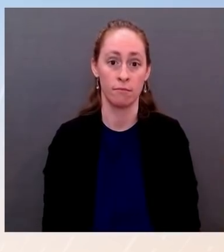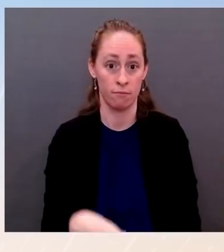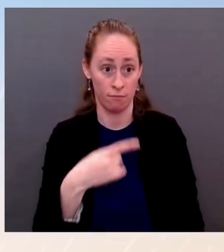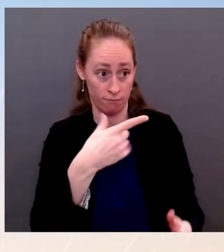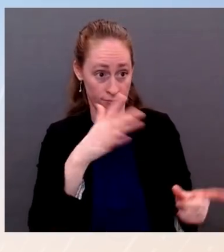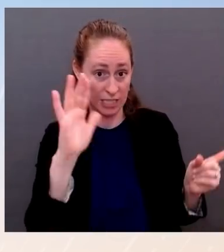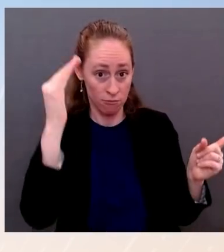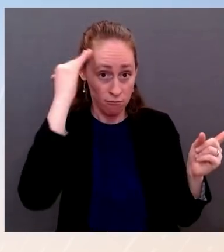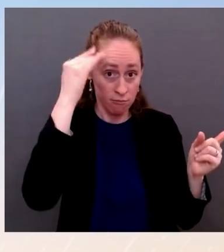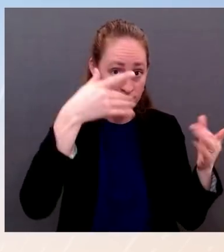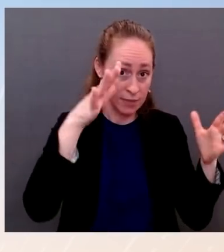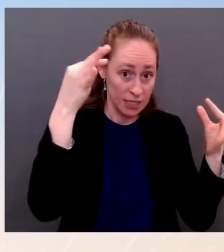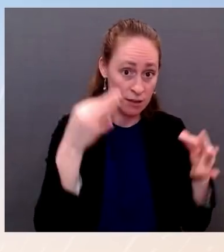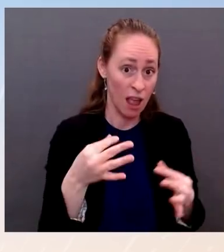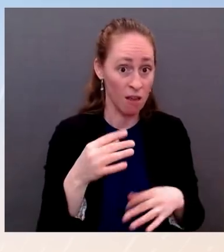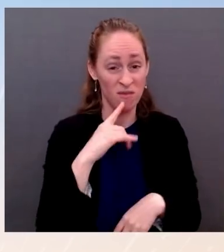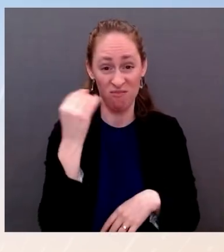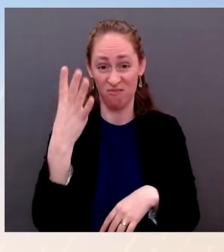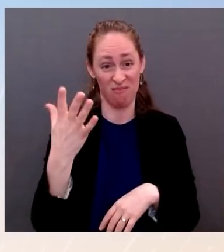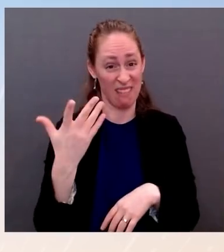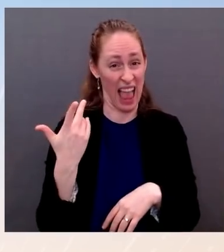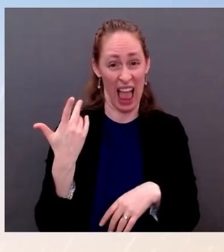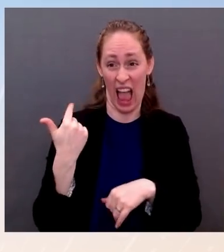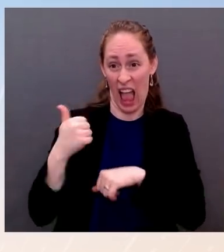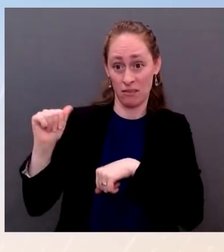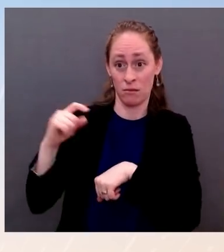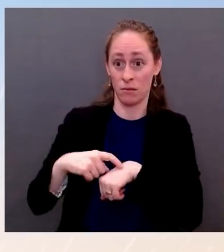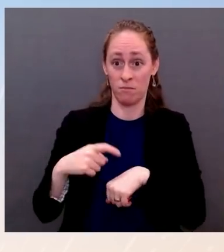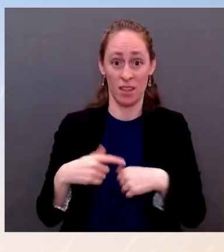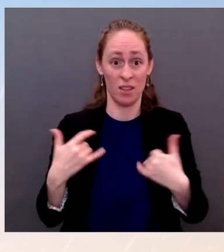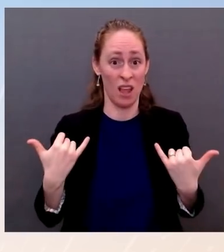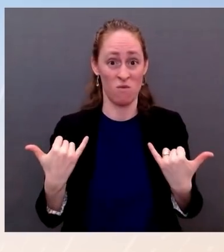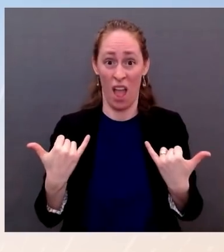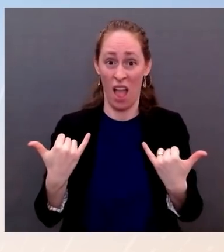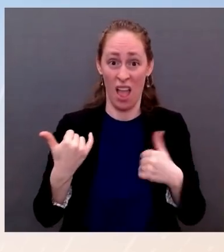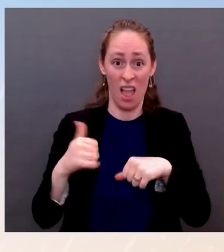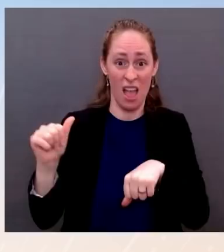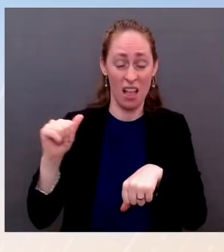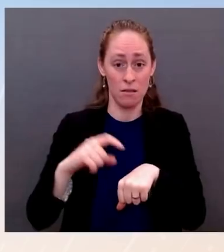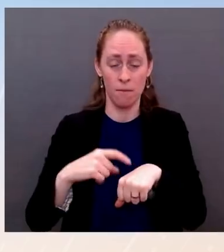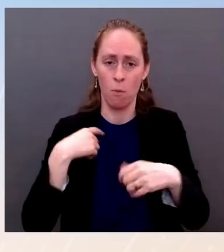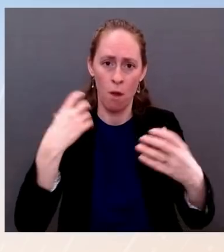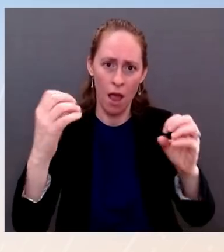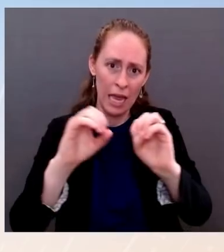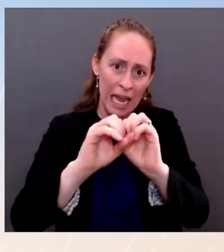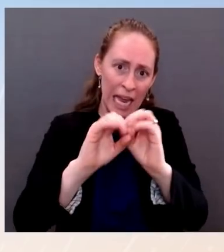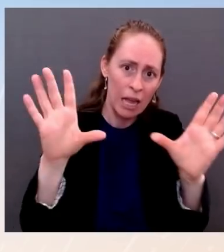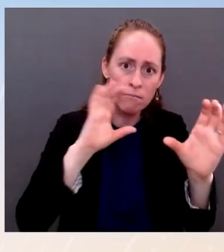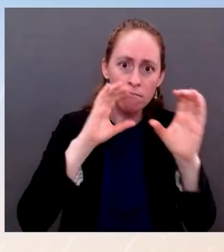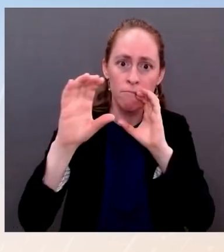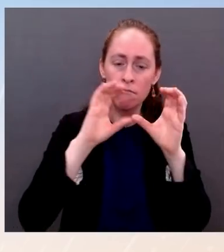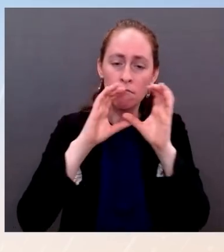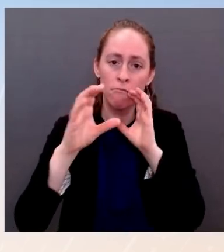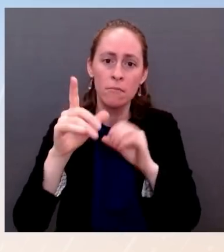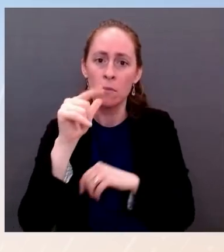and direct with American citizens about the risk that that would pose to them, that the risk -- the risks that would be posed to any civilian